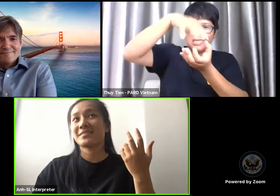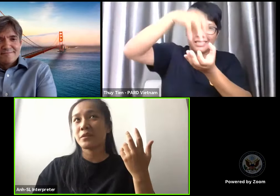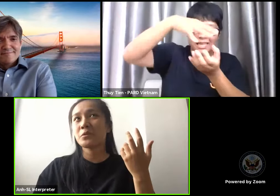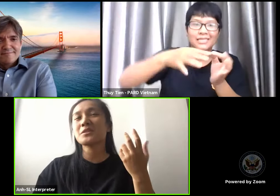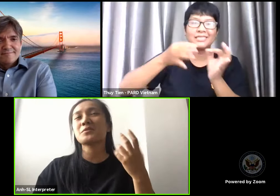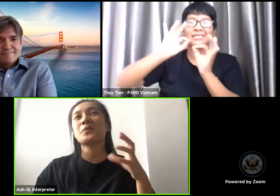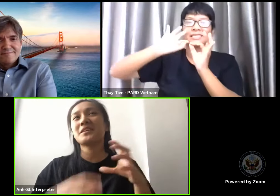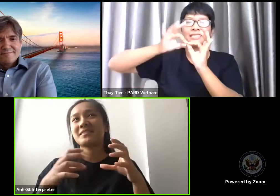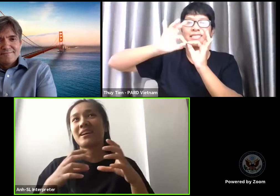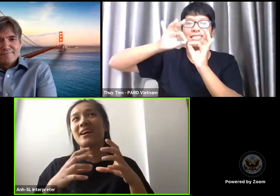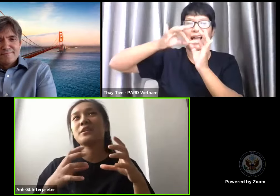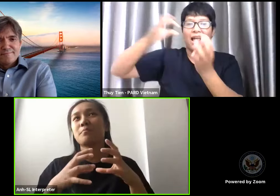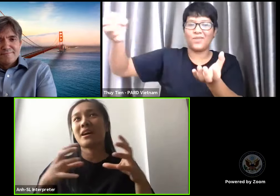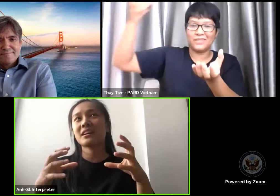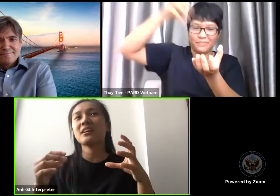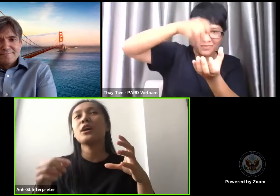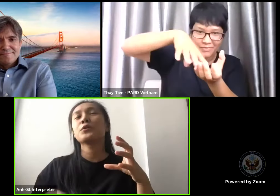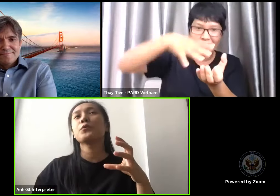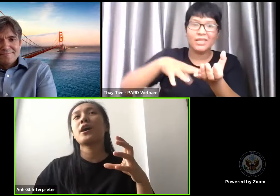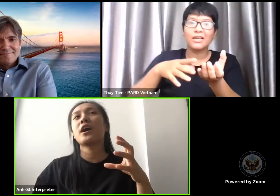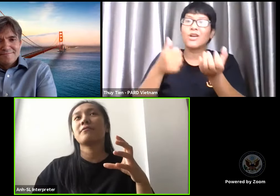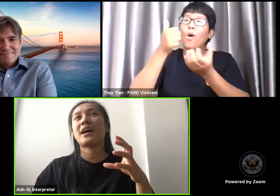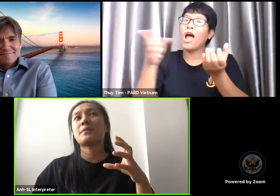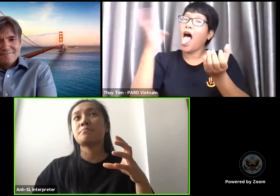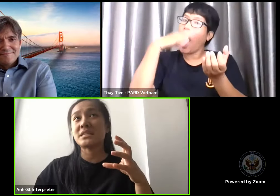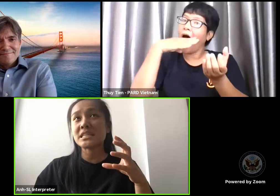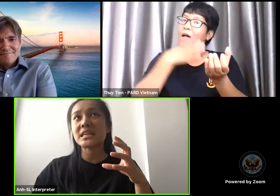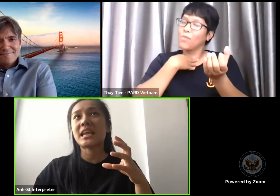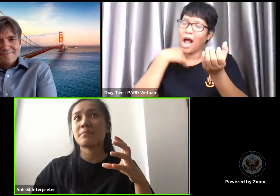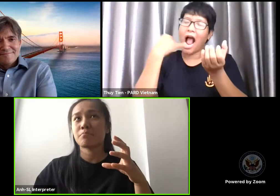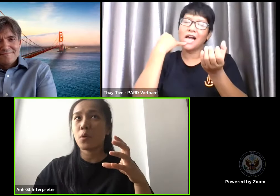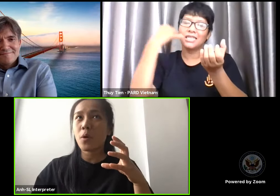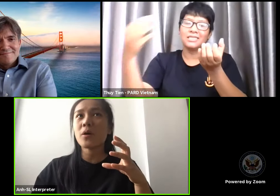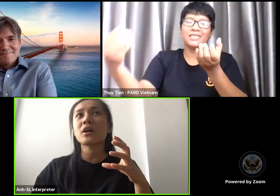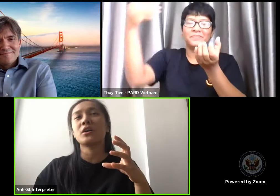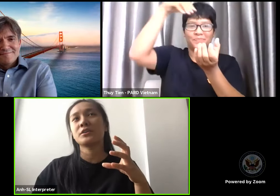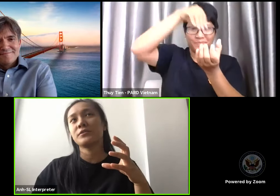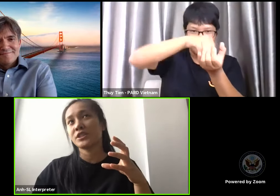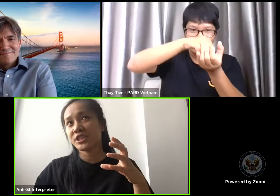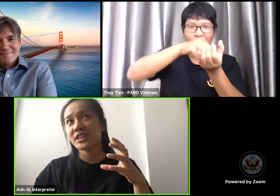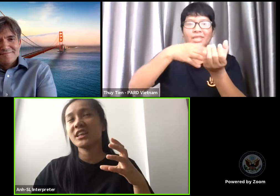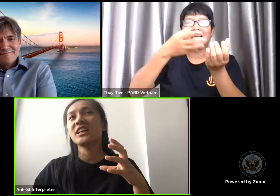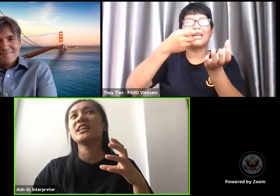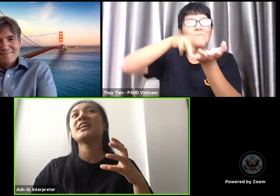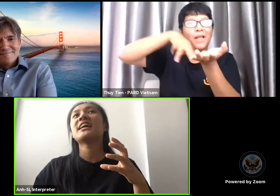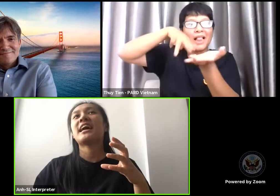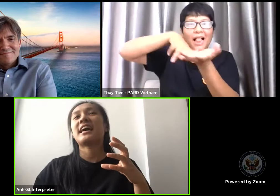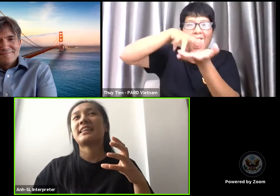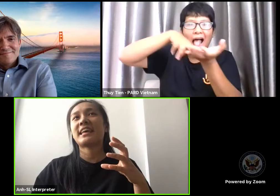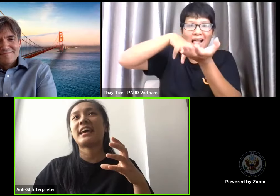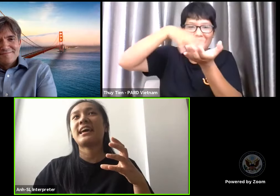sandwich, so inside the baguette, you will have like meat, like pork, or even chicken, and then